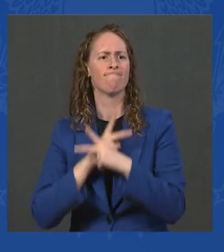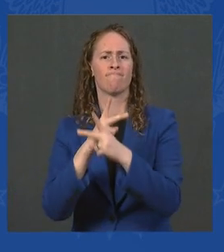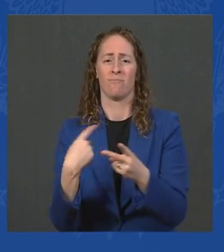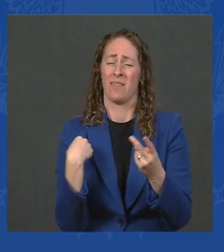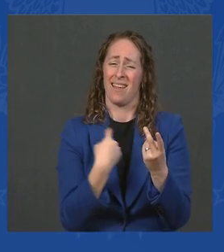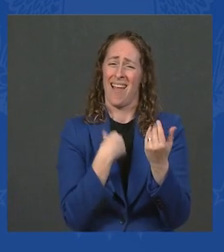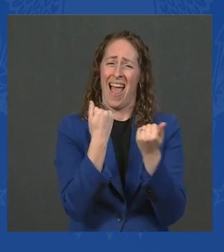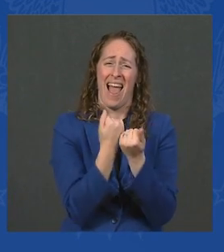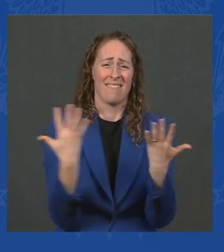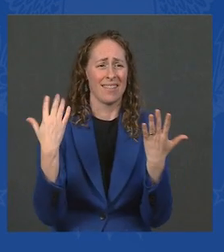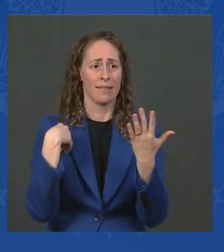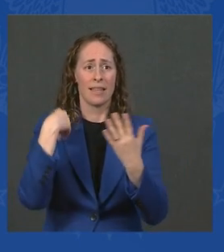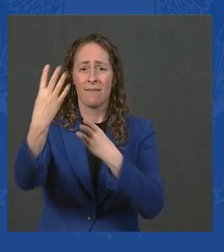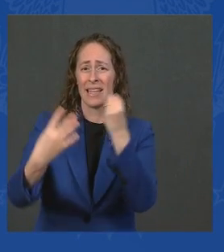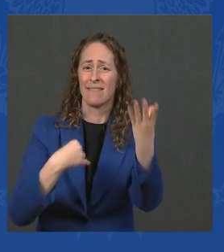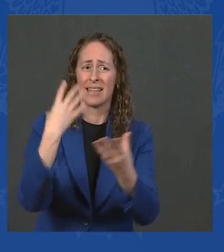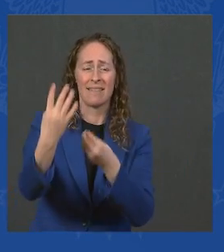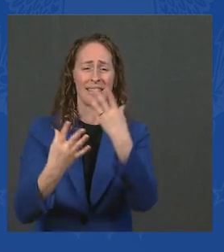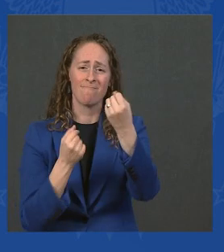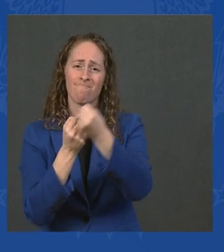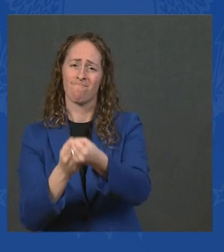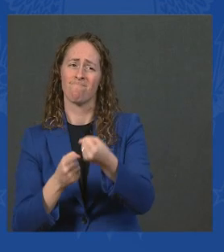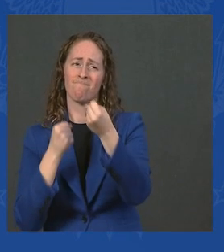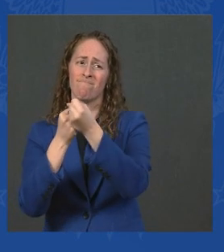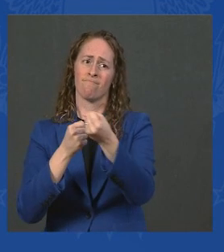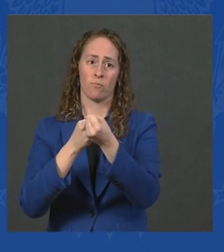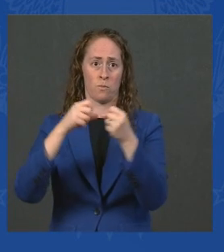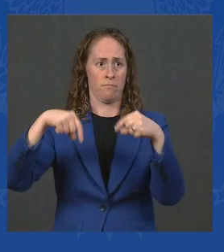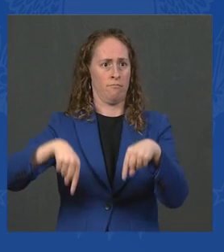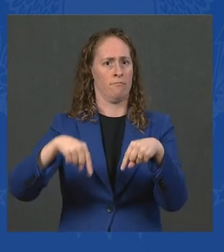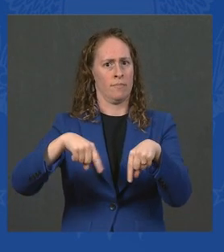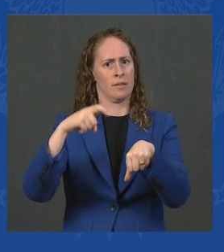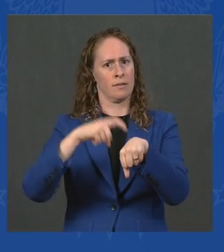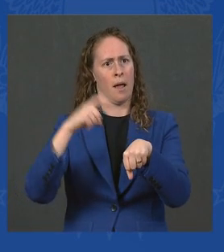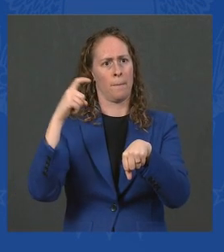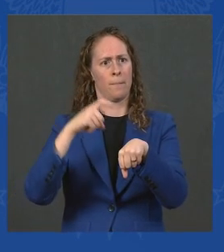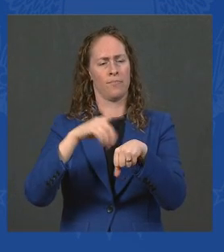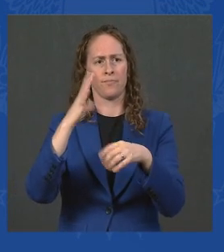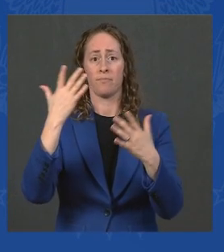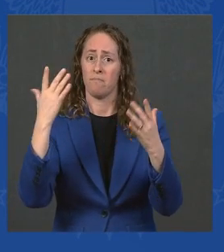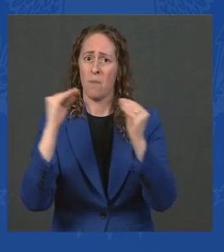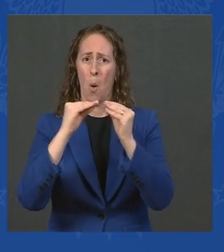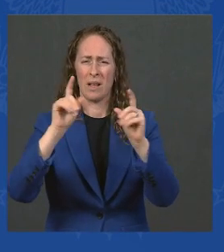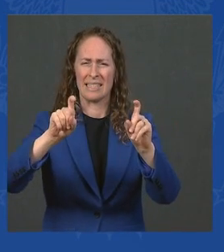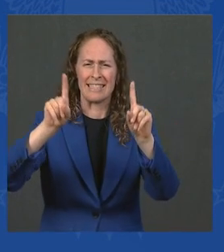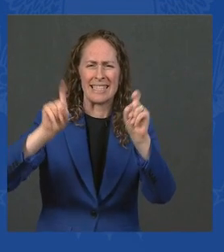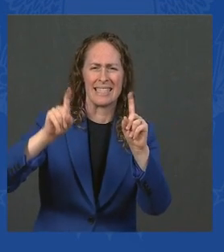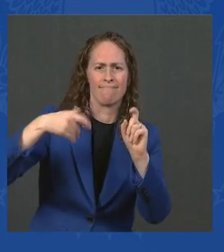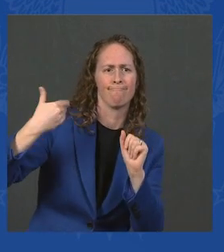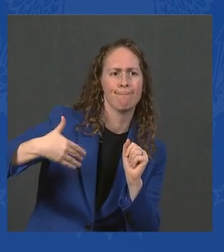especially -- especially -- on increasing testing. We provided funding through the American Rescue Plan